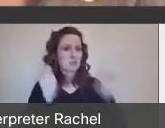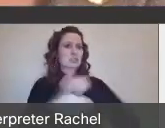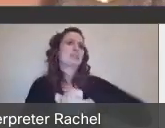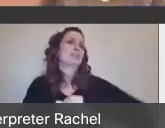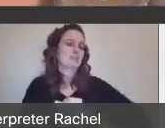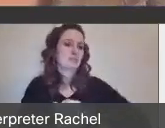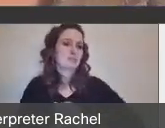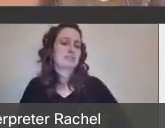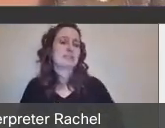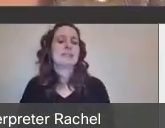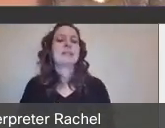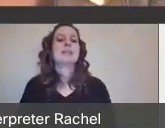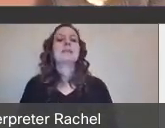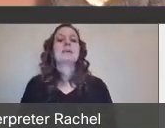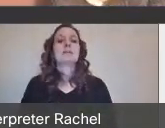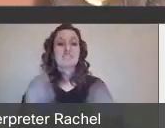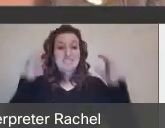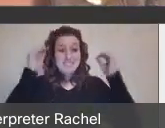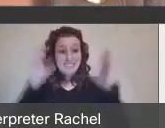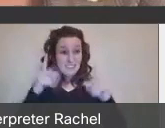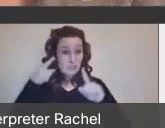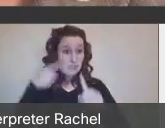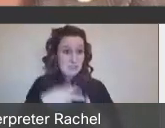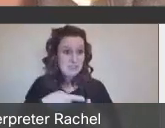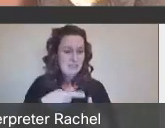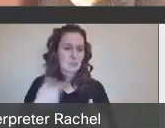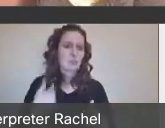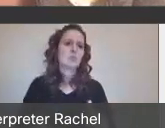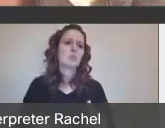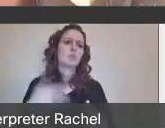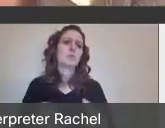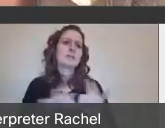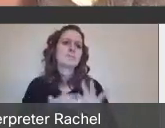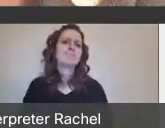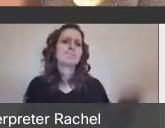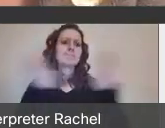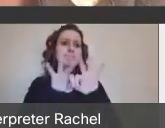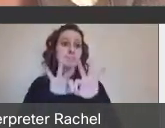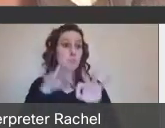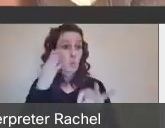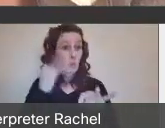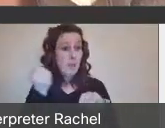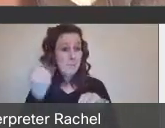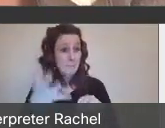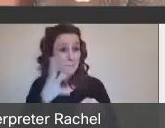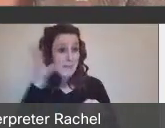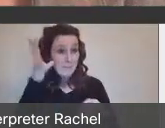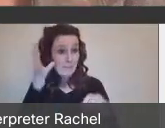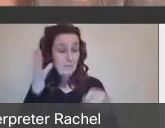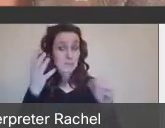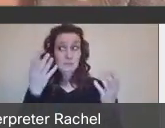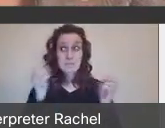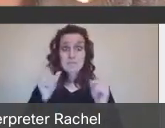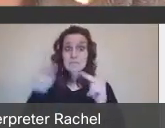and the teachers, in particular, are so critical for so many parents to be able to get back to work and